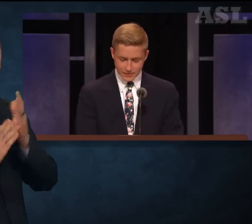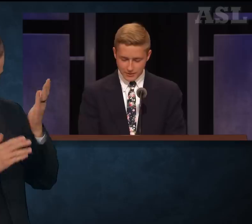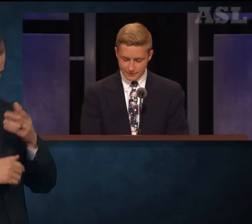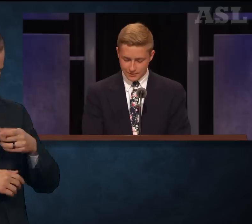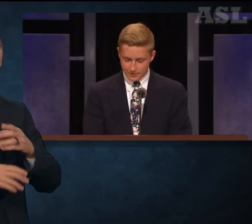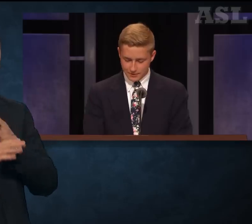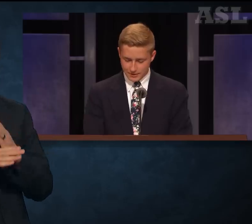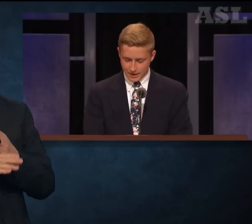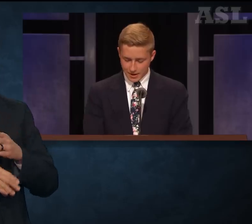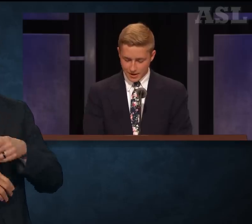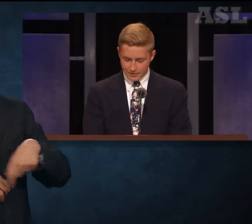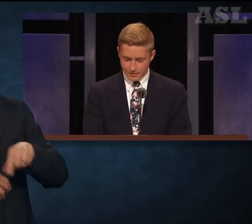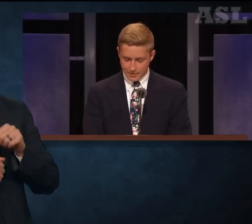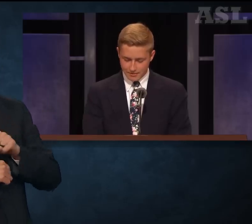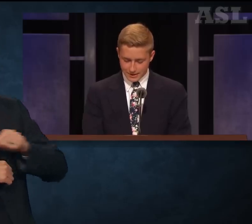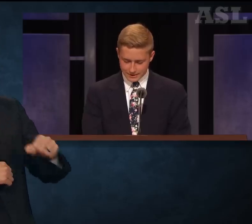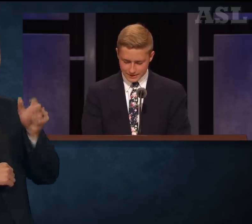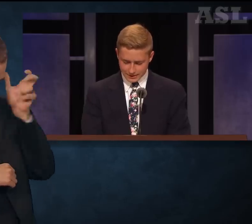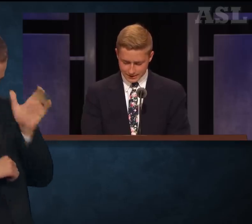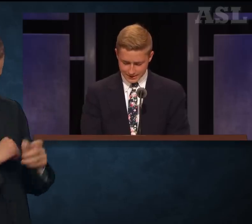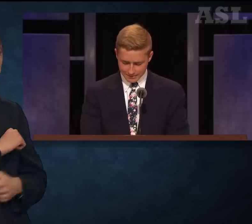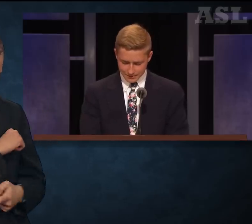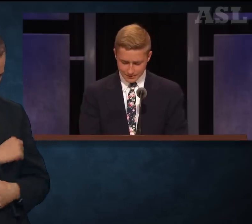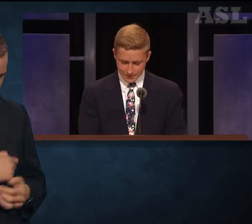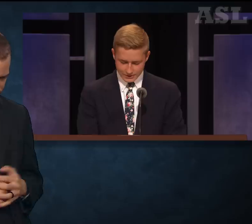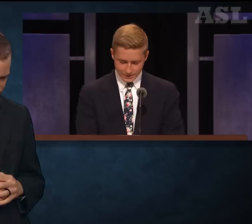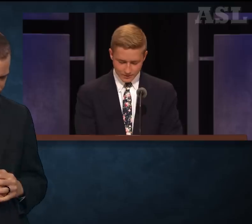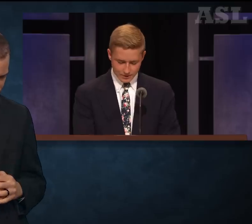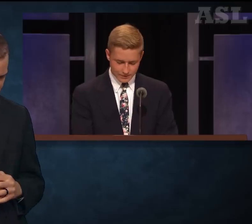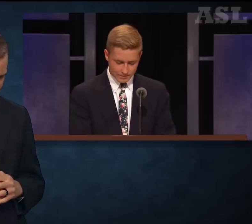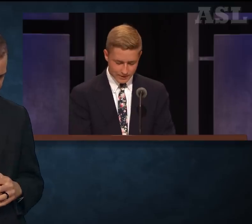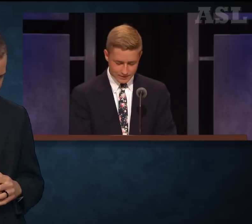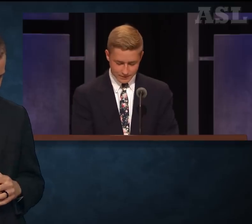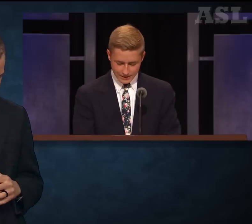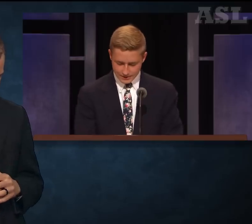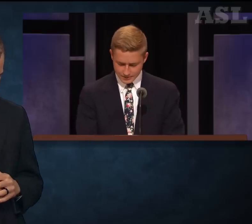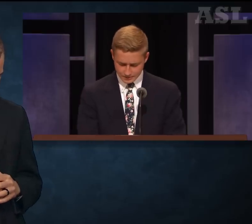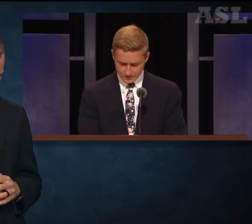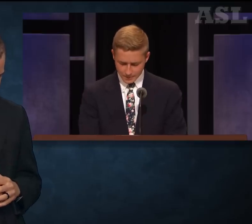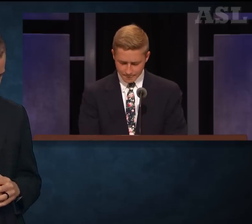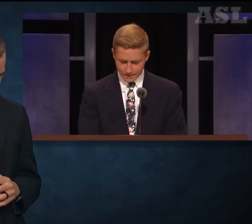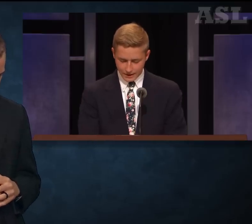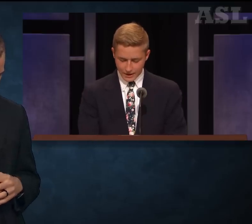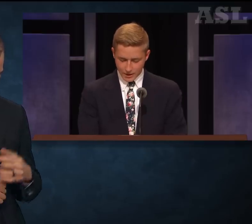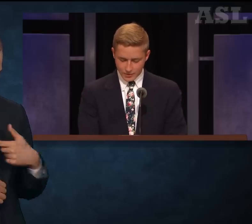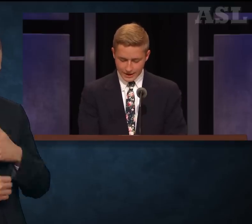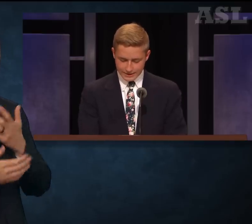AGAINST THE TEMPTATIONS OF THE ADVERSARY, AND WE ARE SO